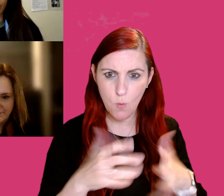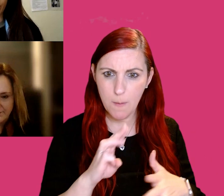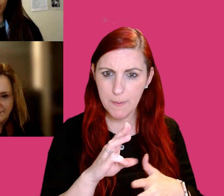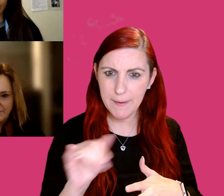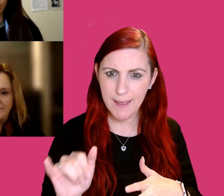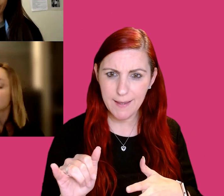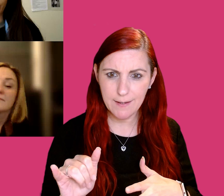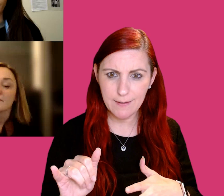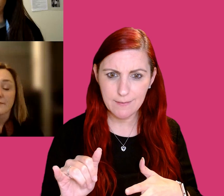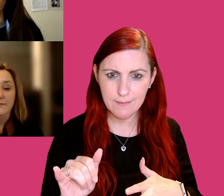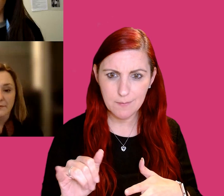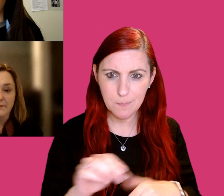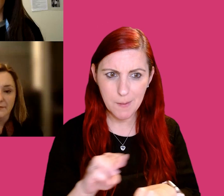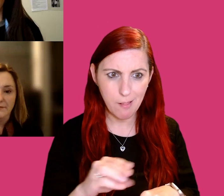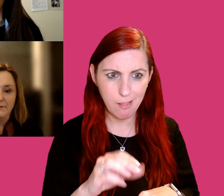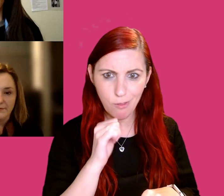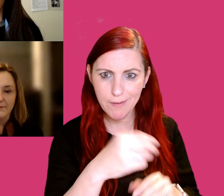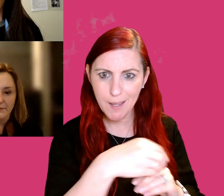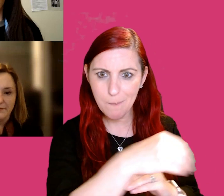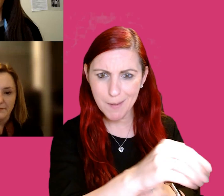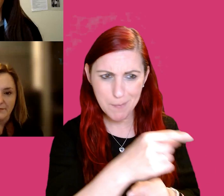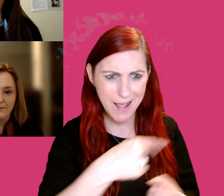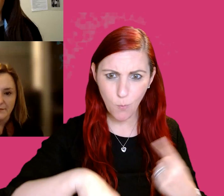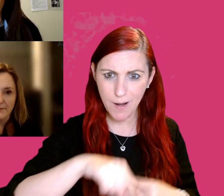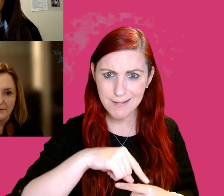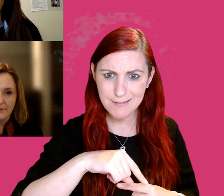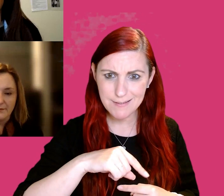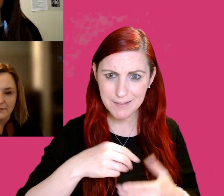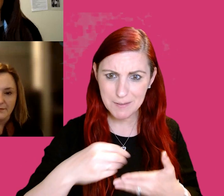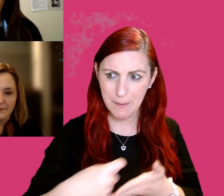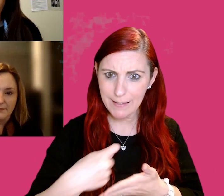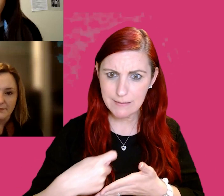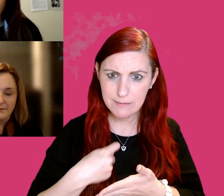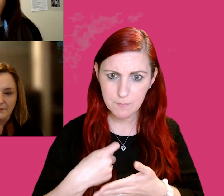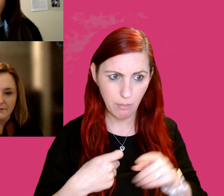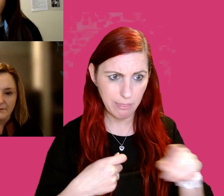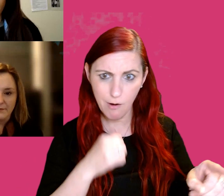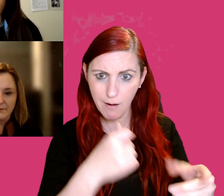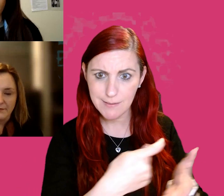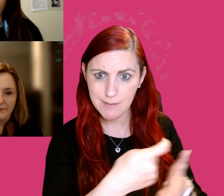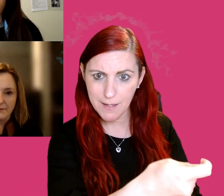be the only people not getting paid for you know kind of being present or for the work that's done